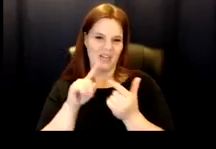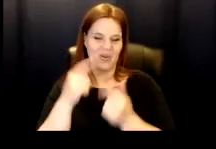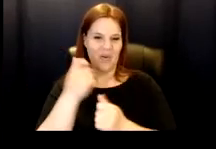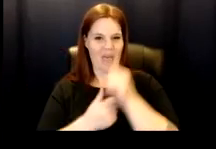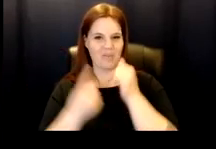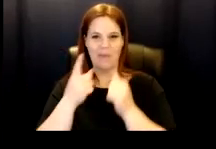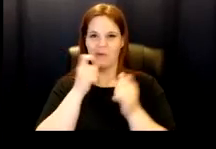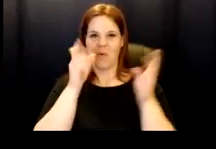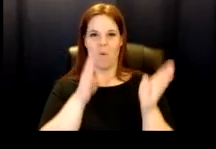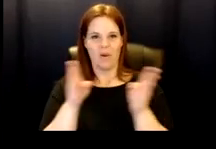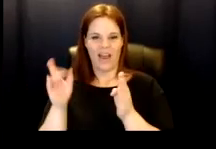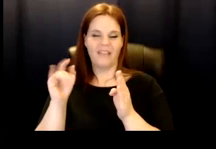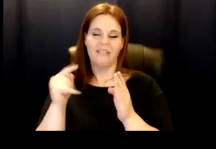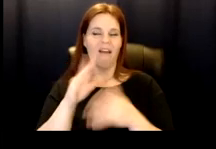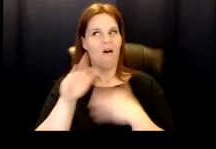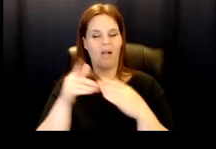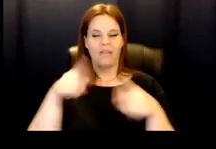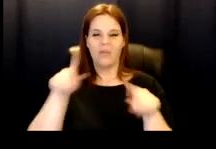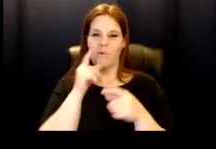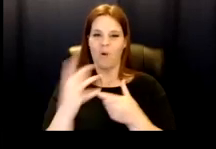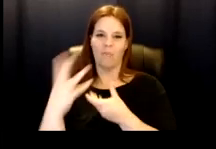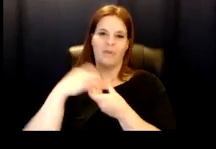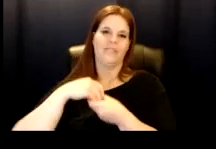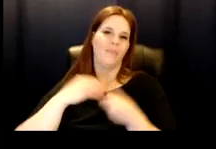organized it and to all of you participants who are here.